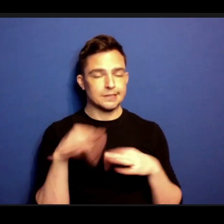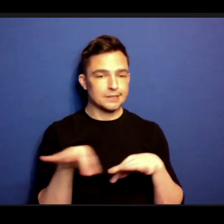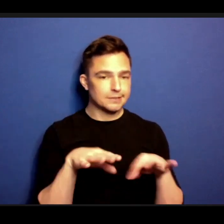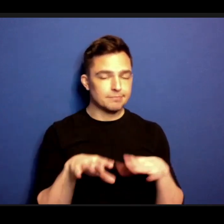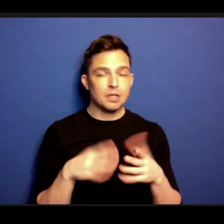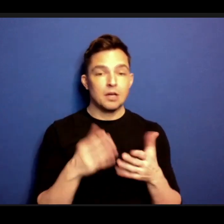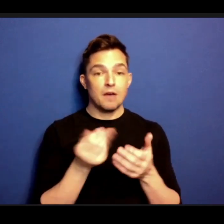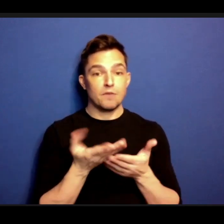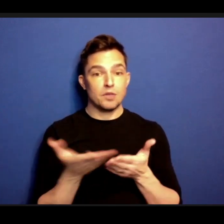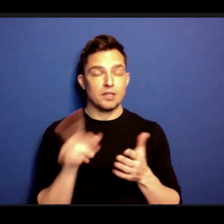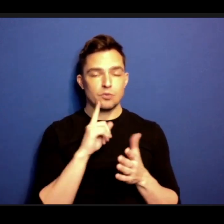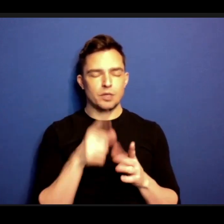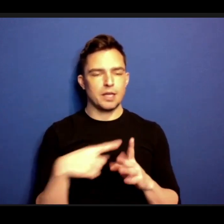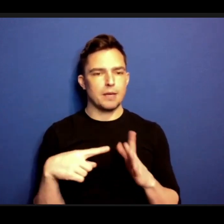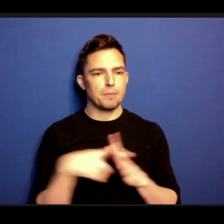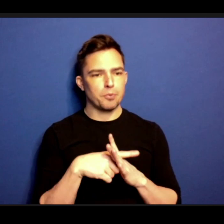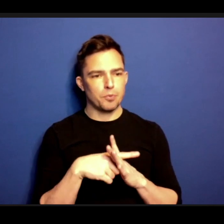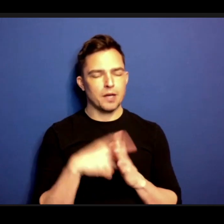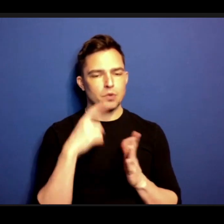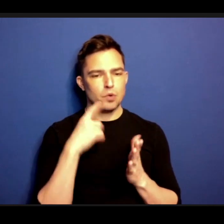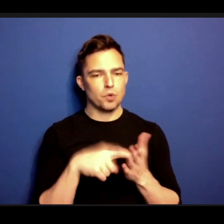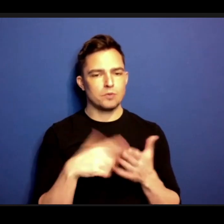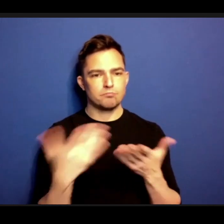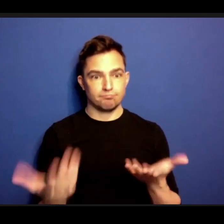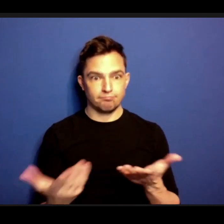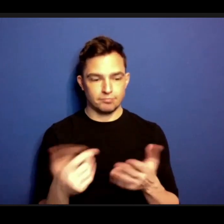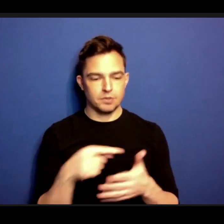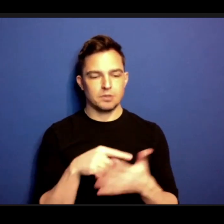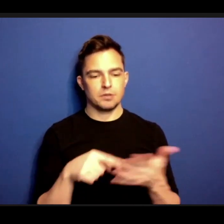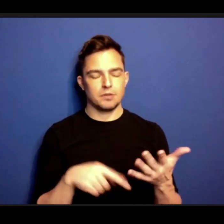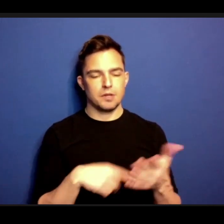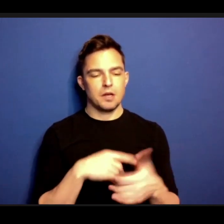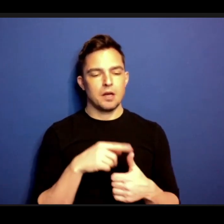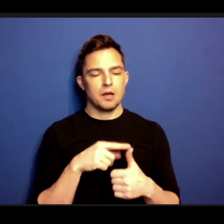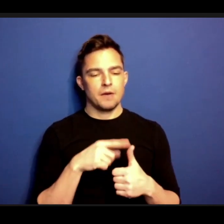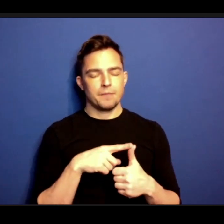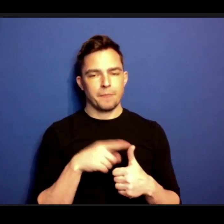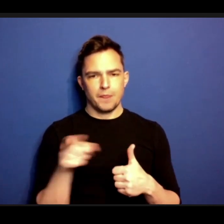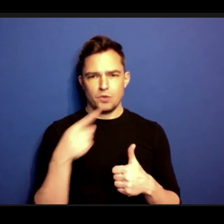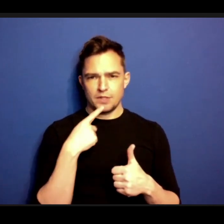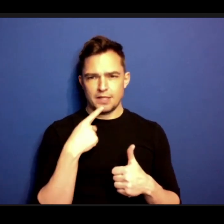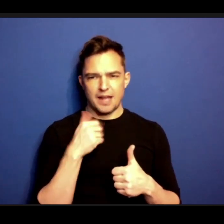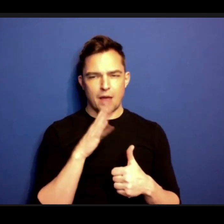really stuck out for me. One of the things that you said, and I'm going to quote I think